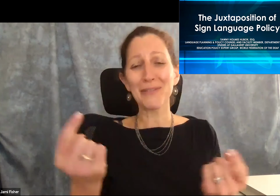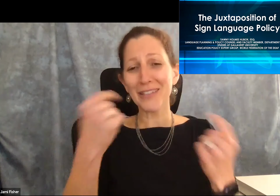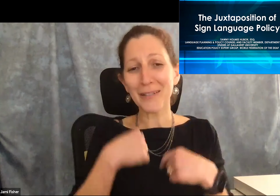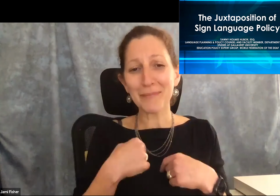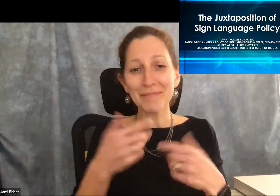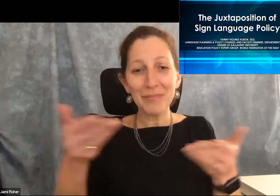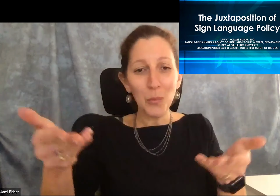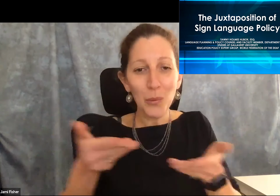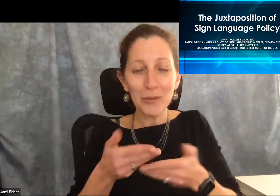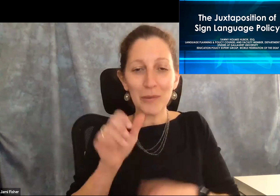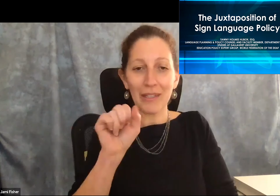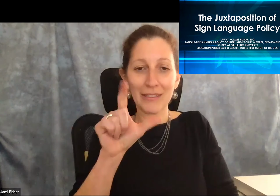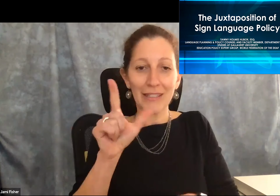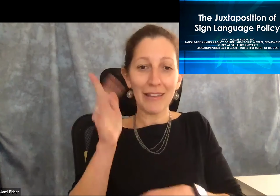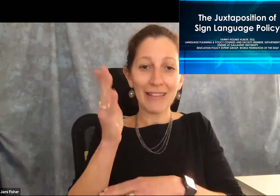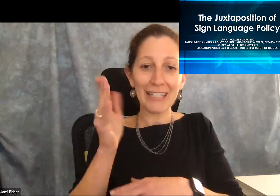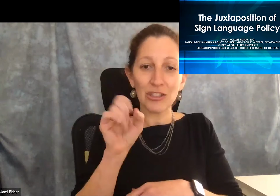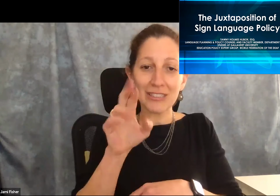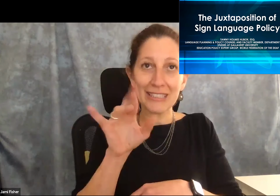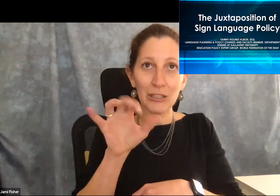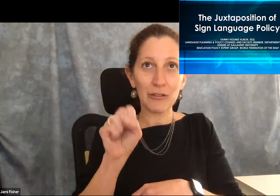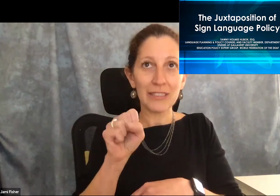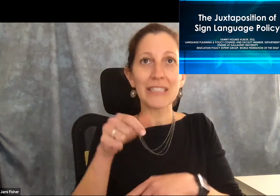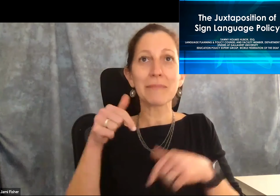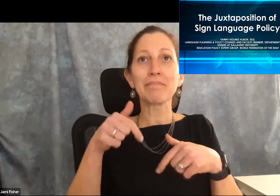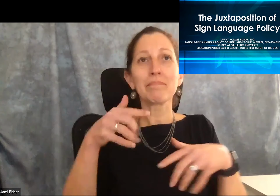Hello everyone, welcome to our asr lecture series presentation